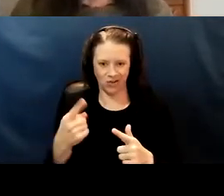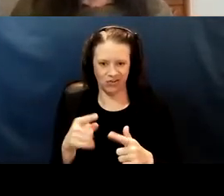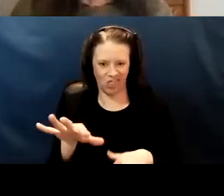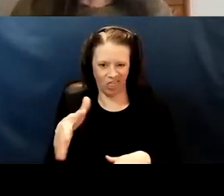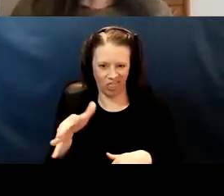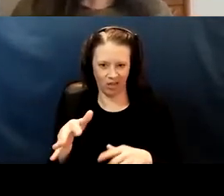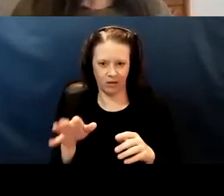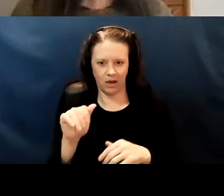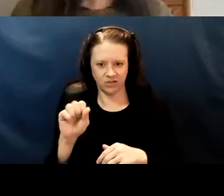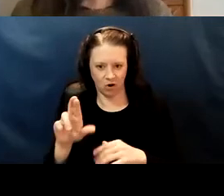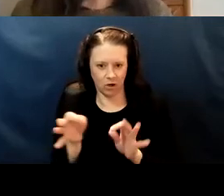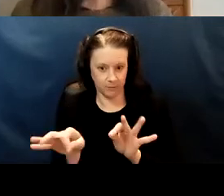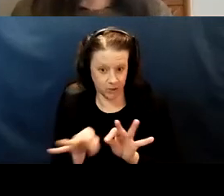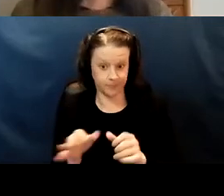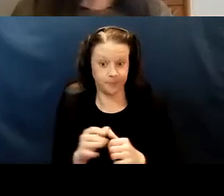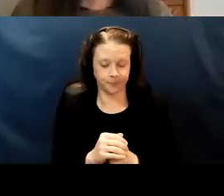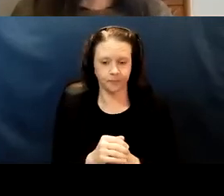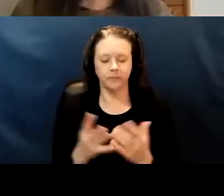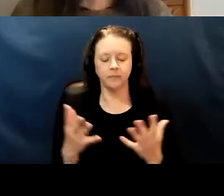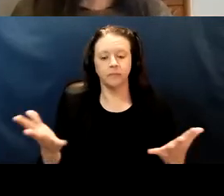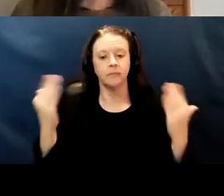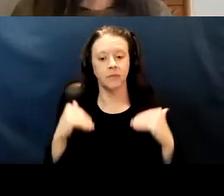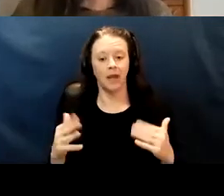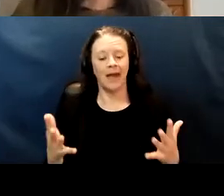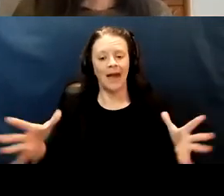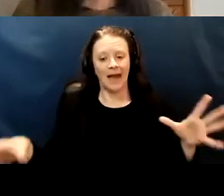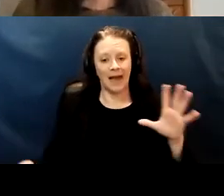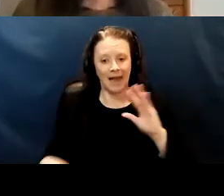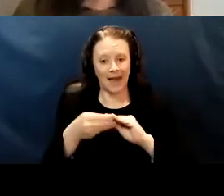I want you to add a statement of welcome to all of your event